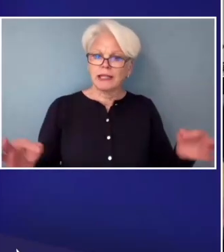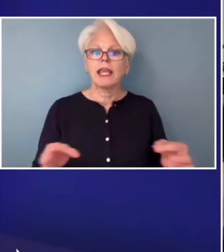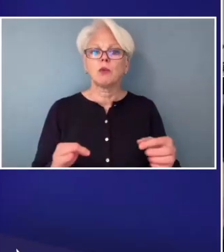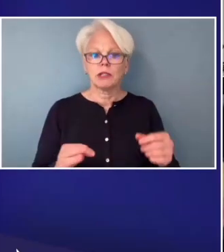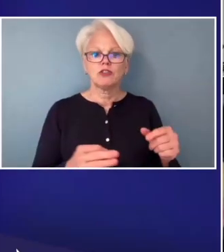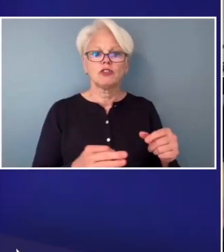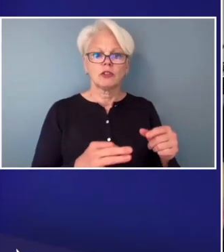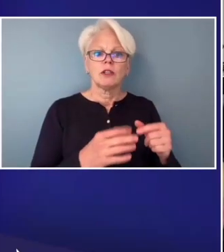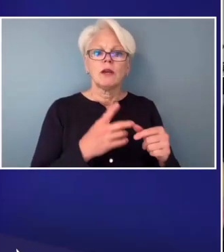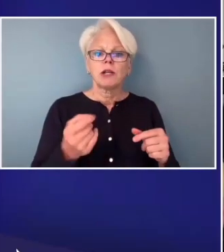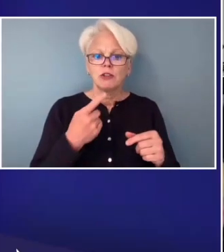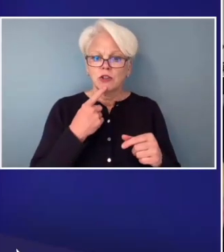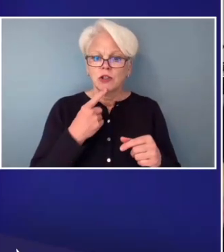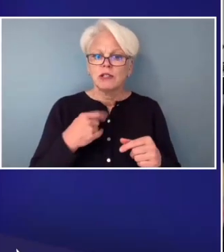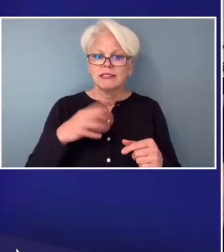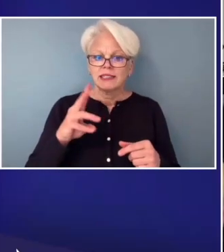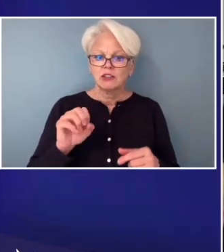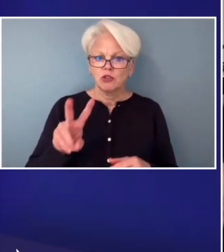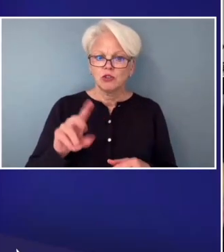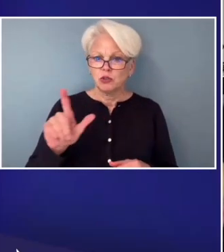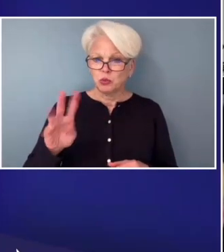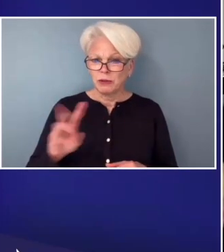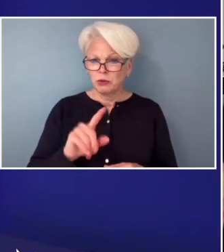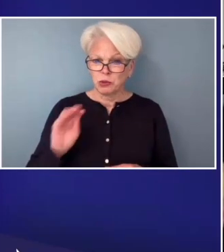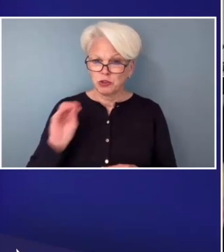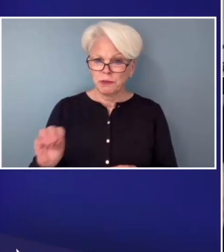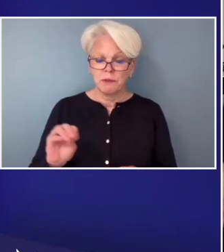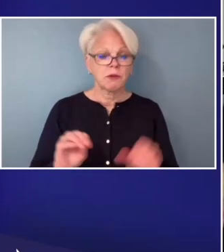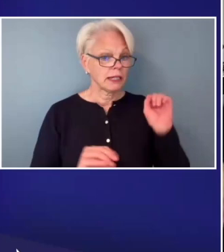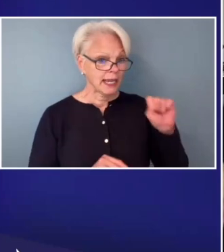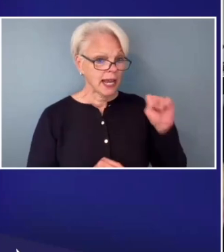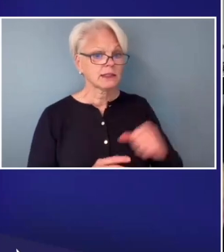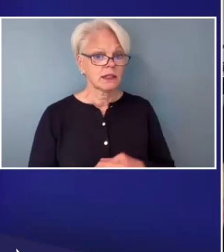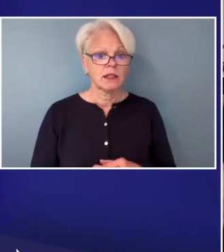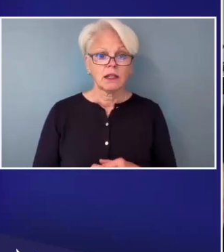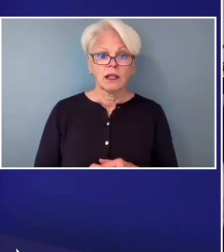play, the home is 60224. Yes, ma'am. But, um, and I don't know how this works, really,